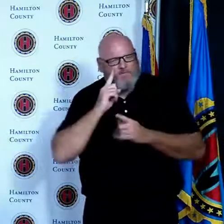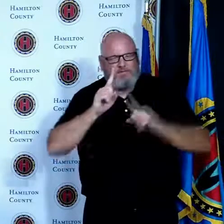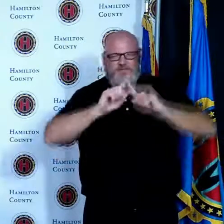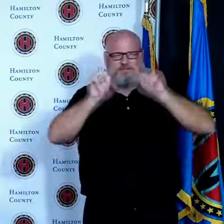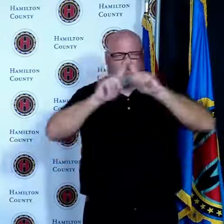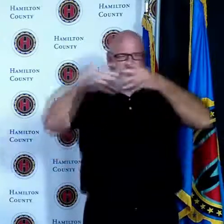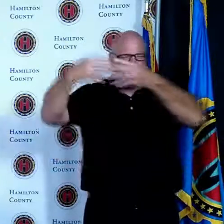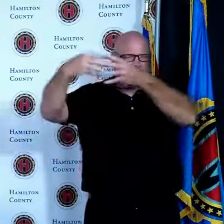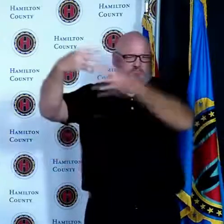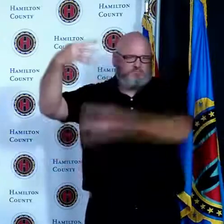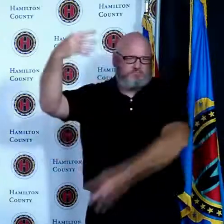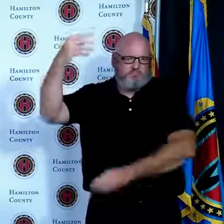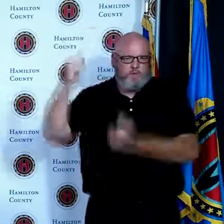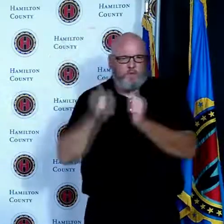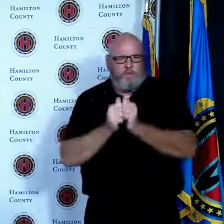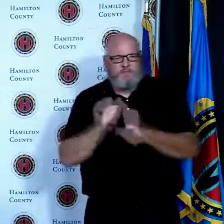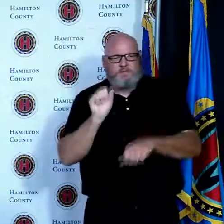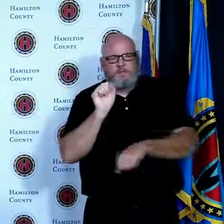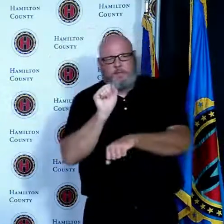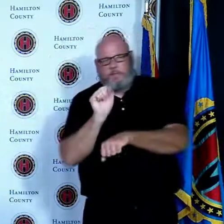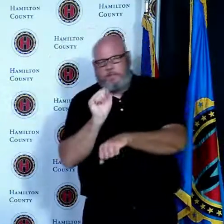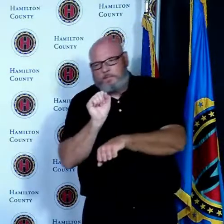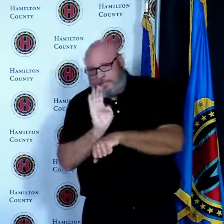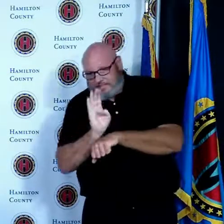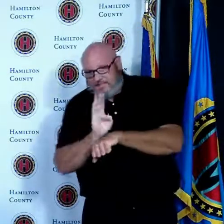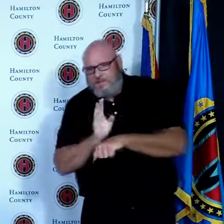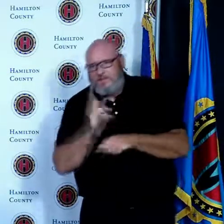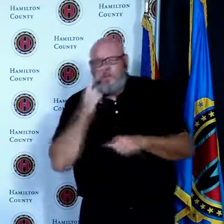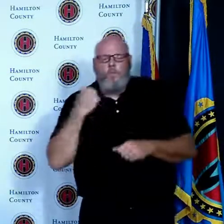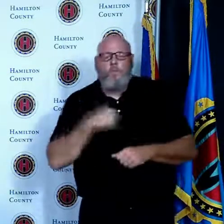overcome this pandemic our mission is to really quickly